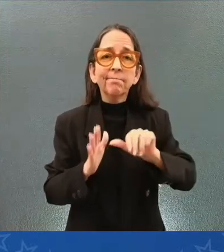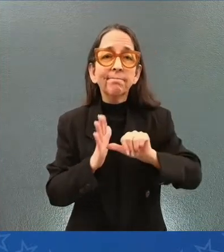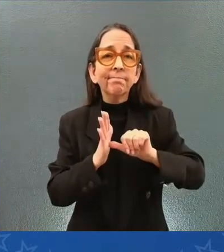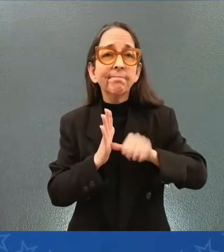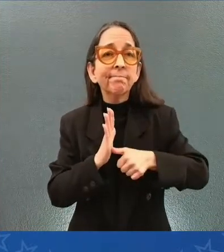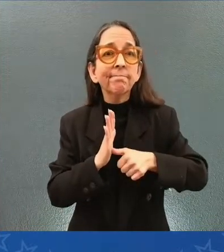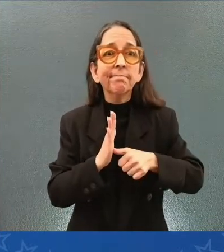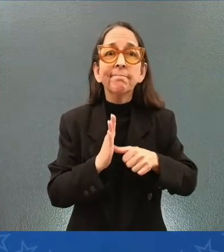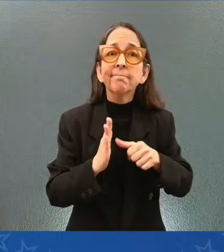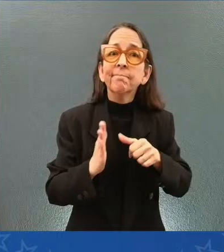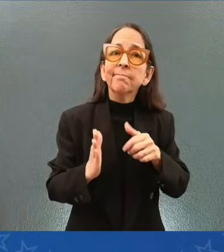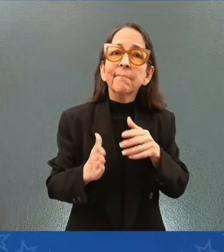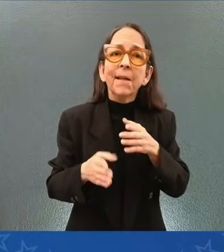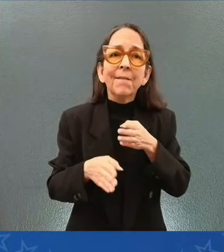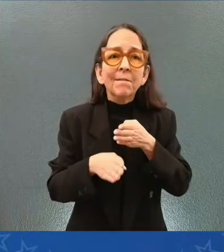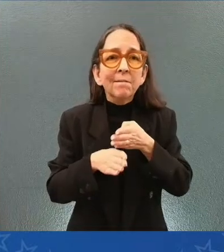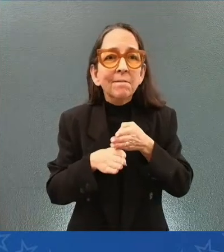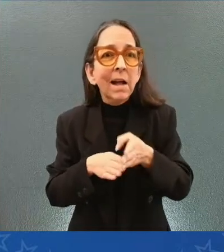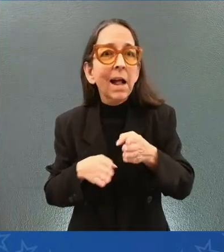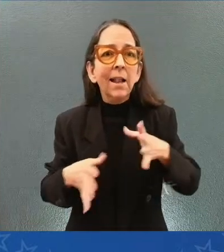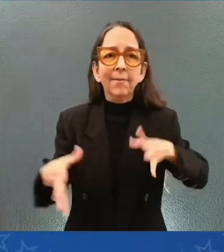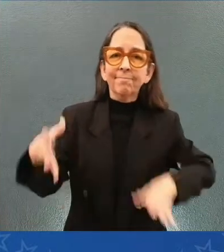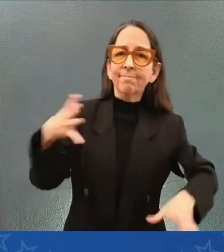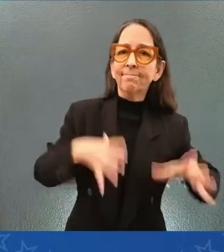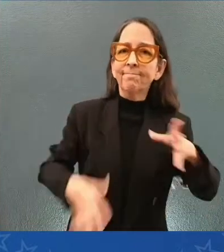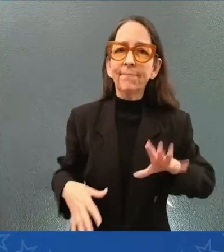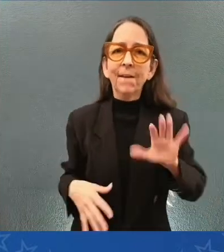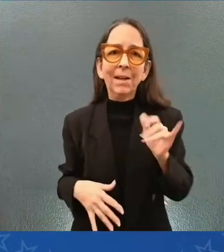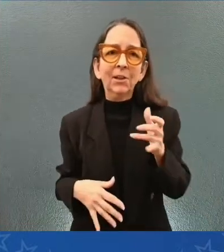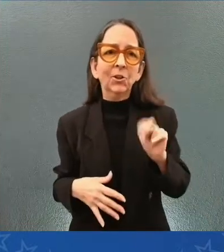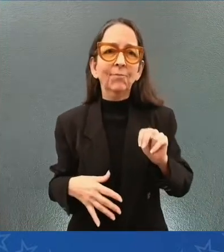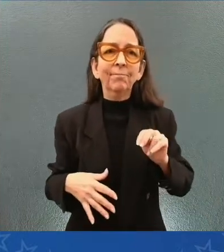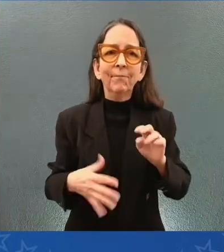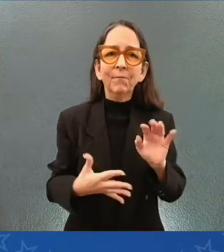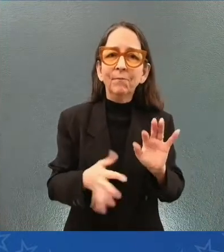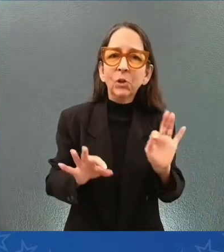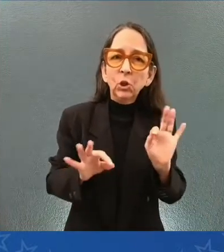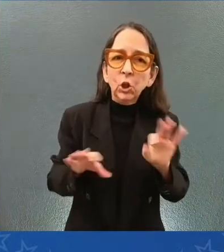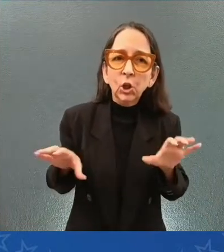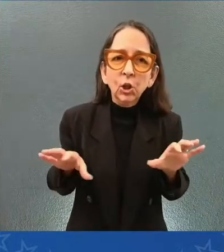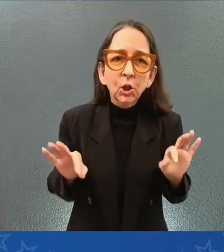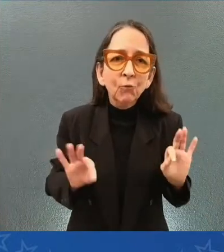Throughout it all, he remains a dedicated philanthropist, including fighting to end cancer as we know it.